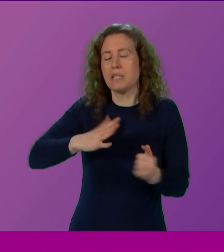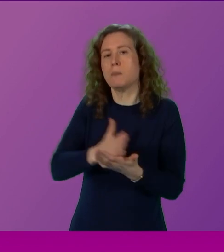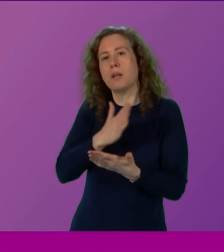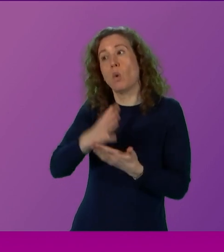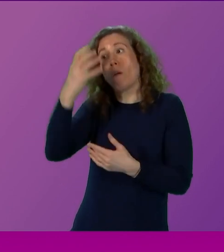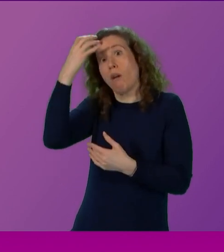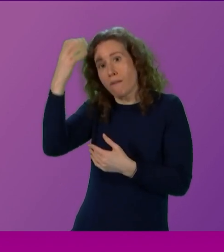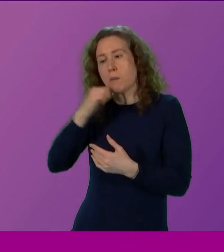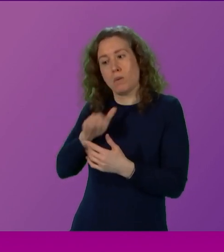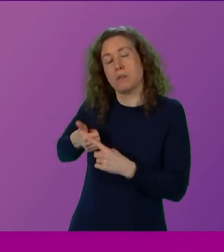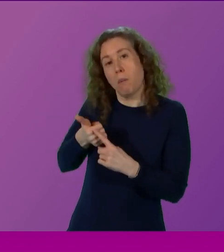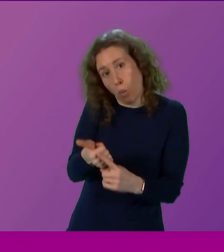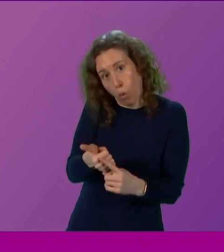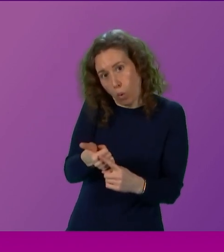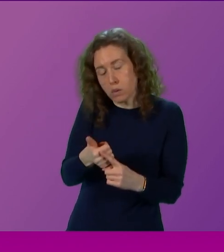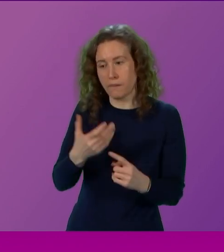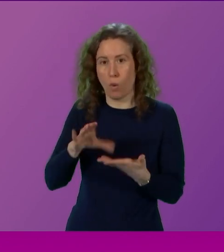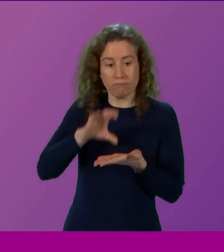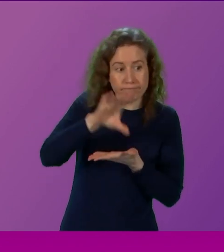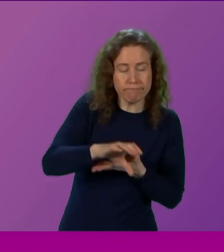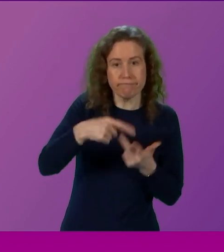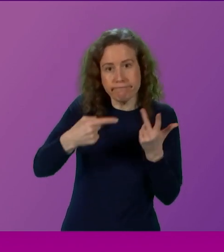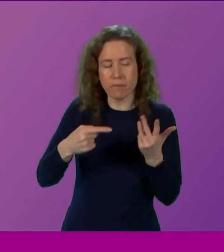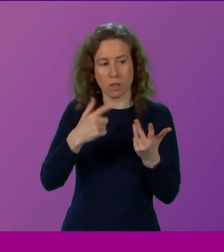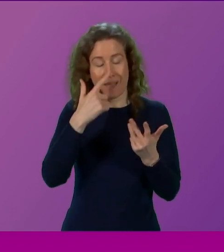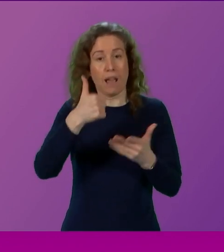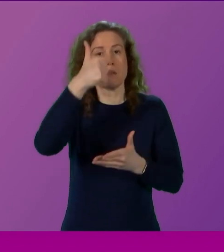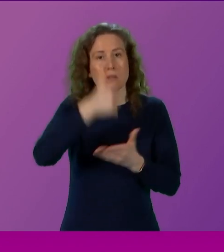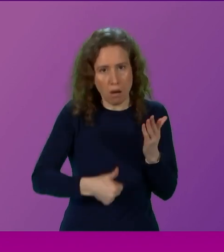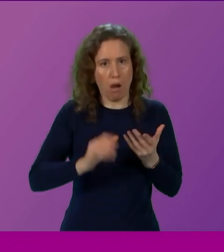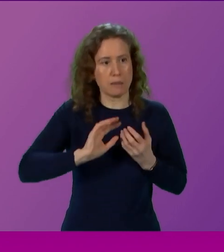and business support to ensure that production can be restarted on a sustainable footing as